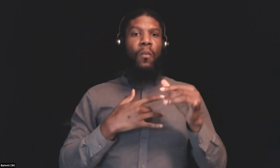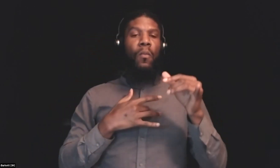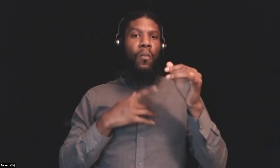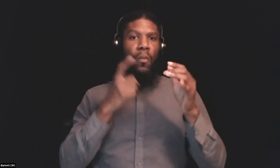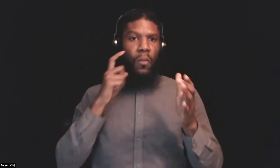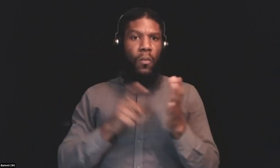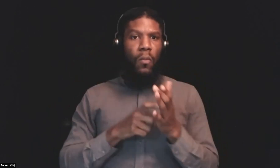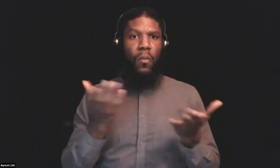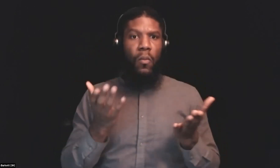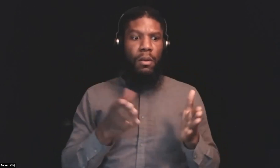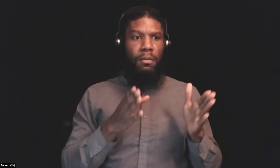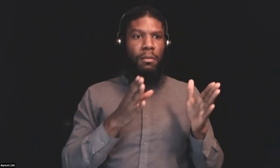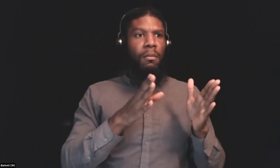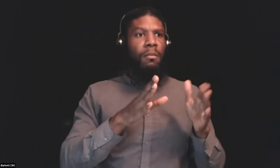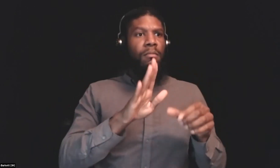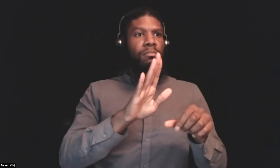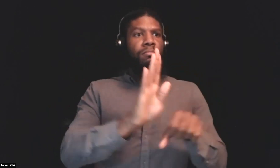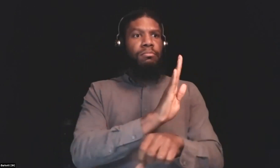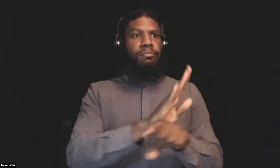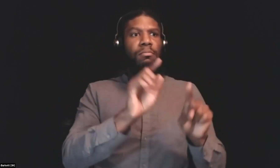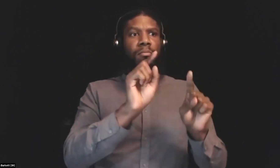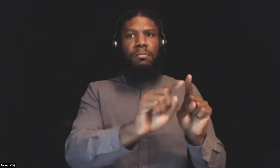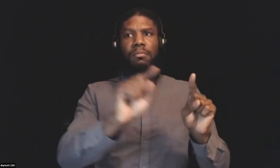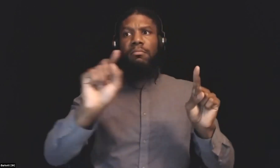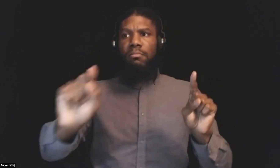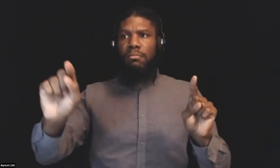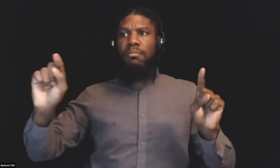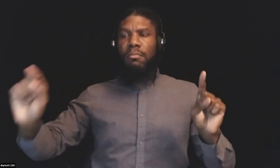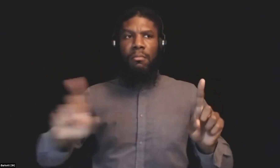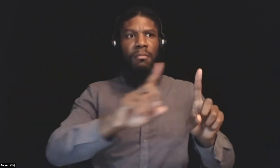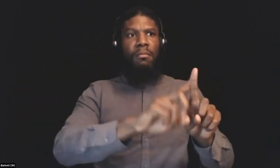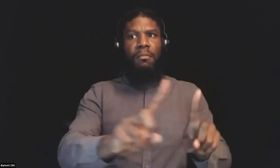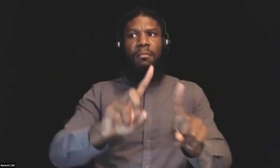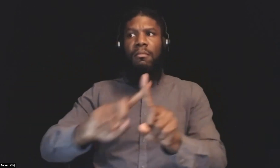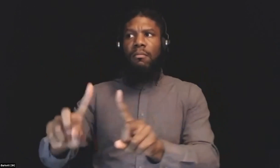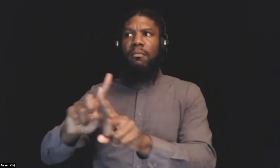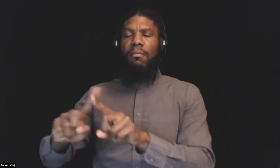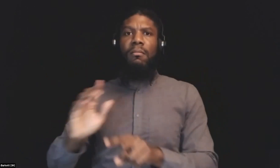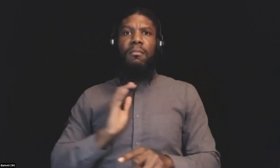each of the institutions were in terms of how much multimodal work we do see so